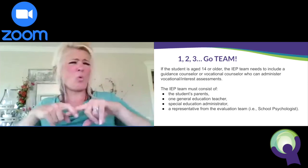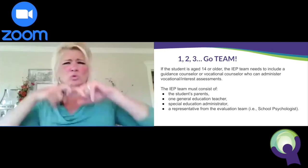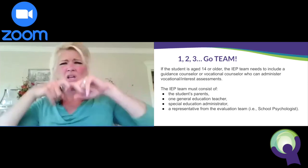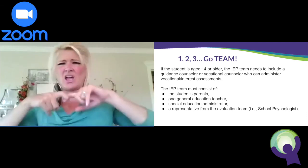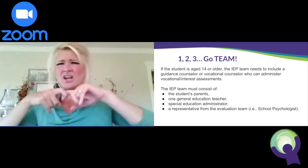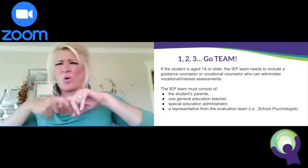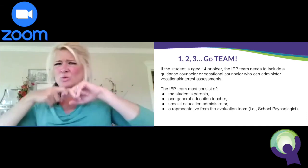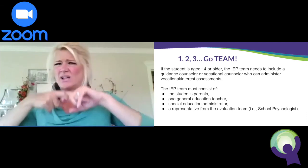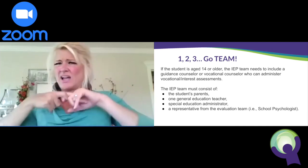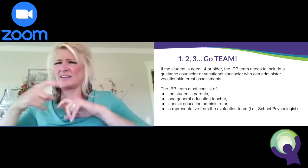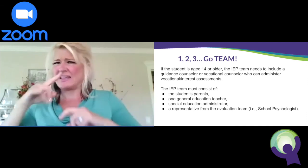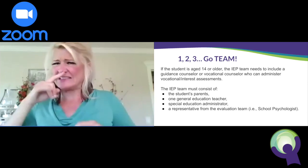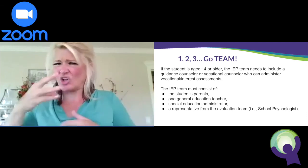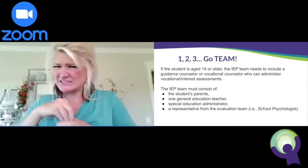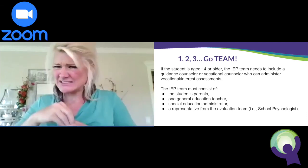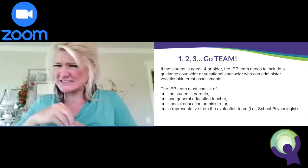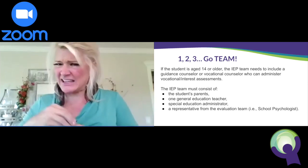say wait a minute, hold on,